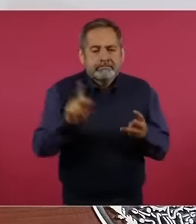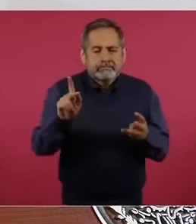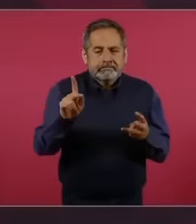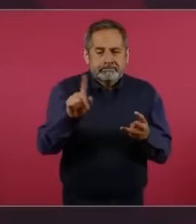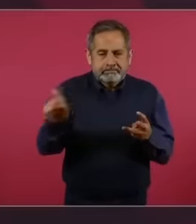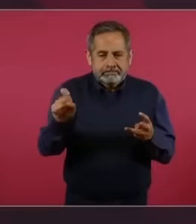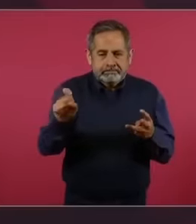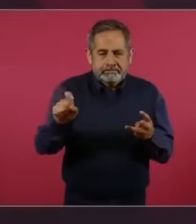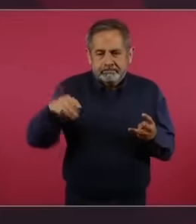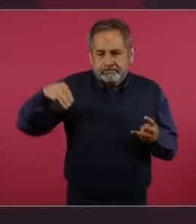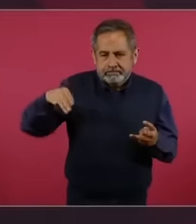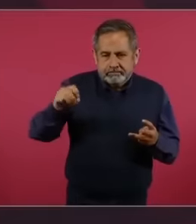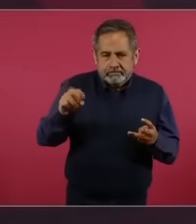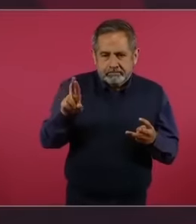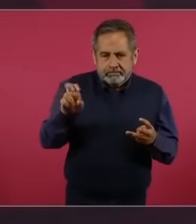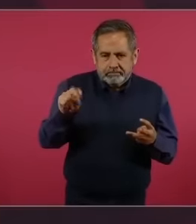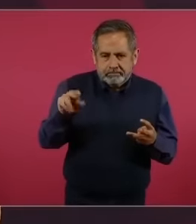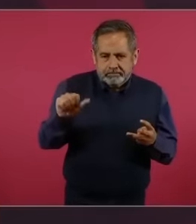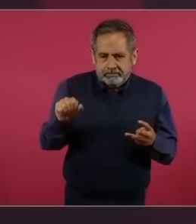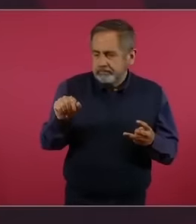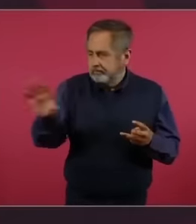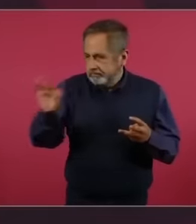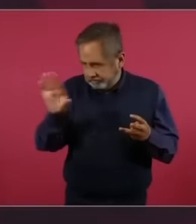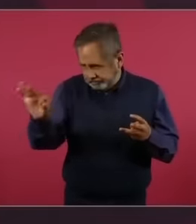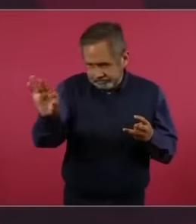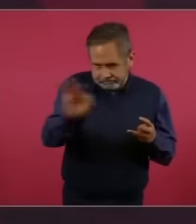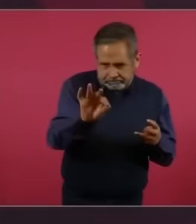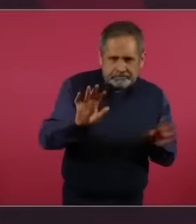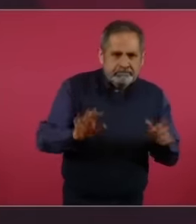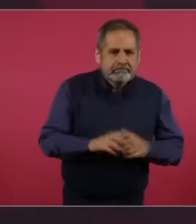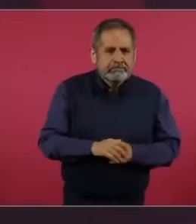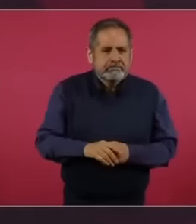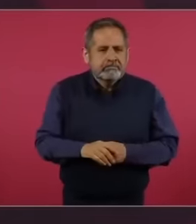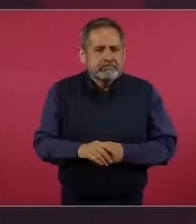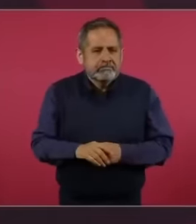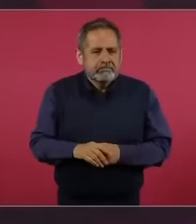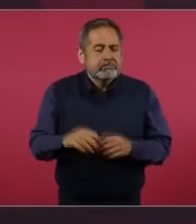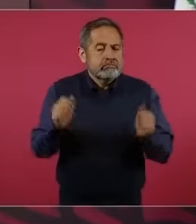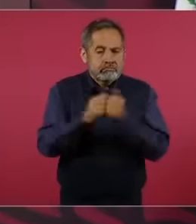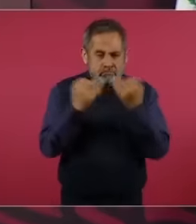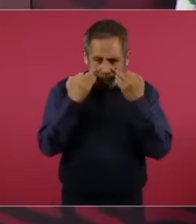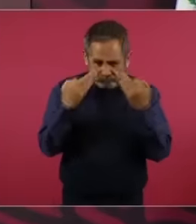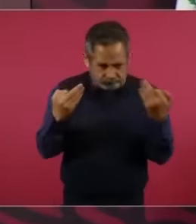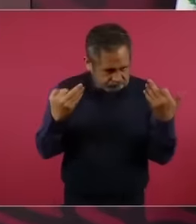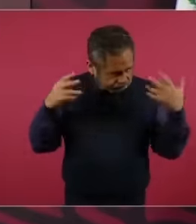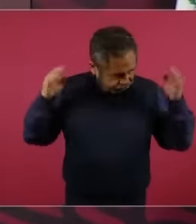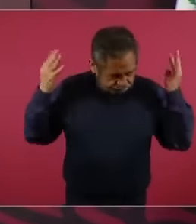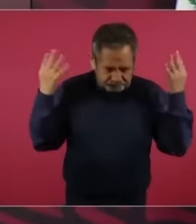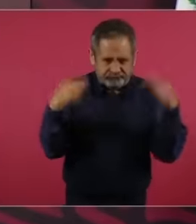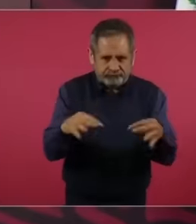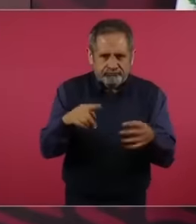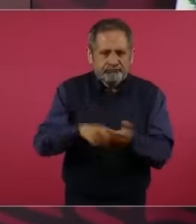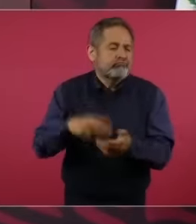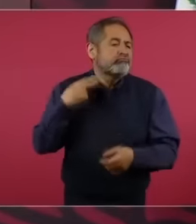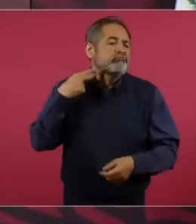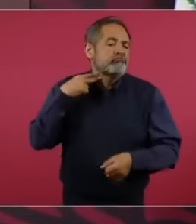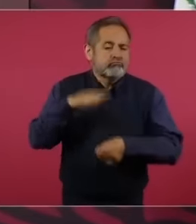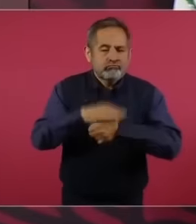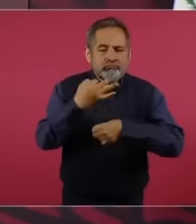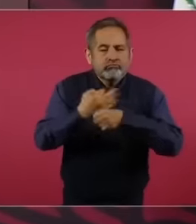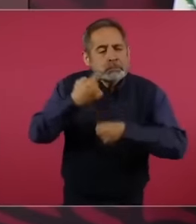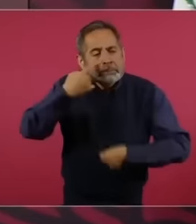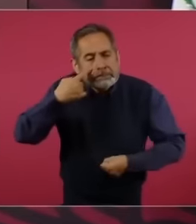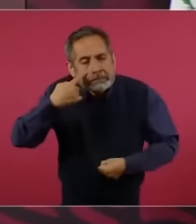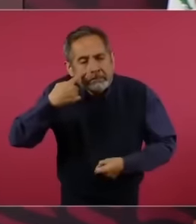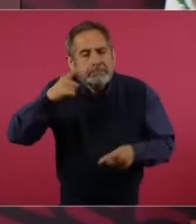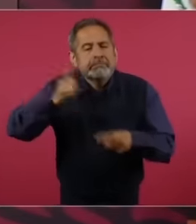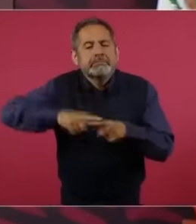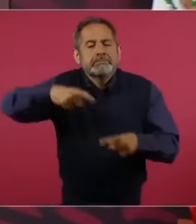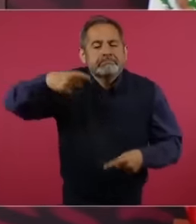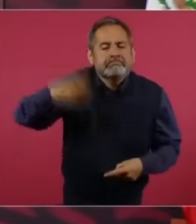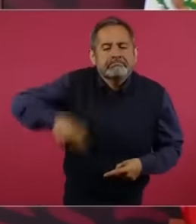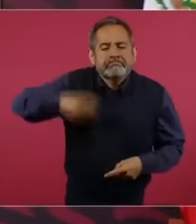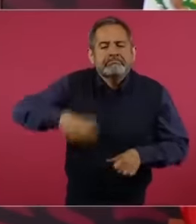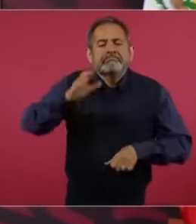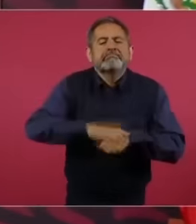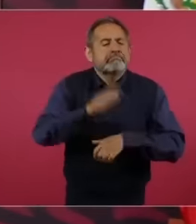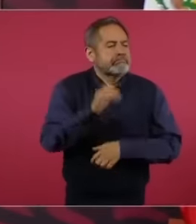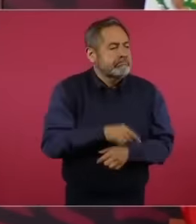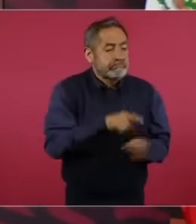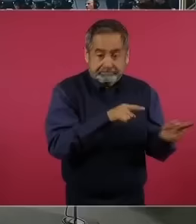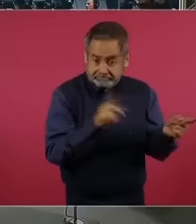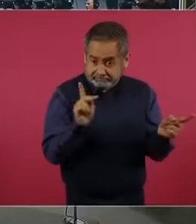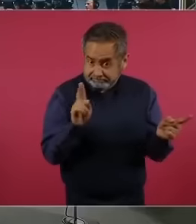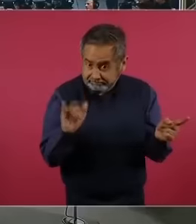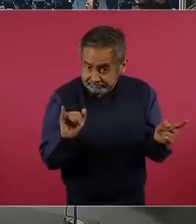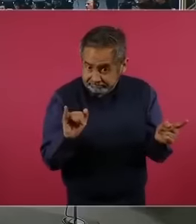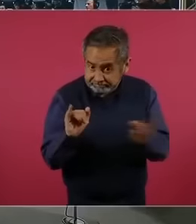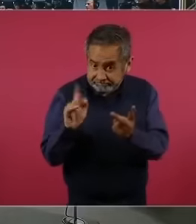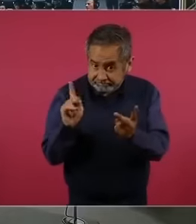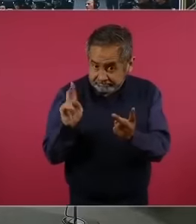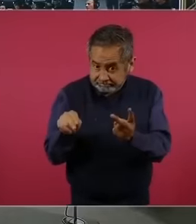of morena with public notaries to see who has the most money from there